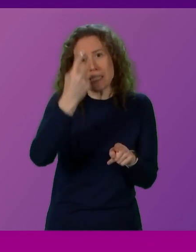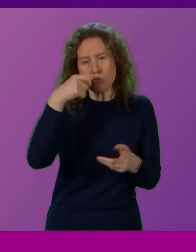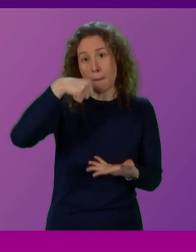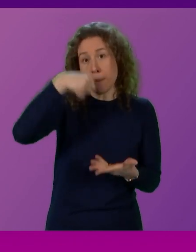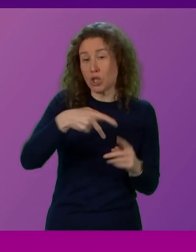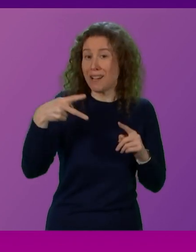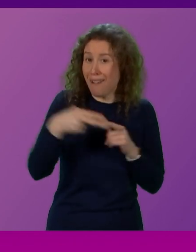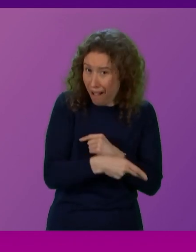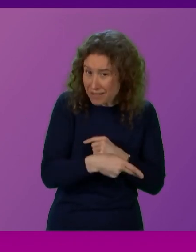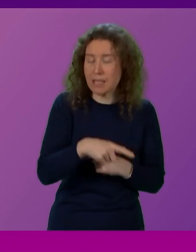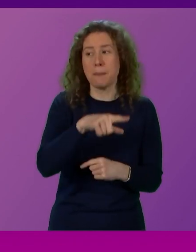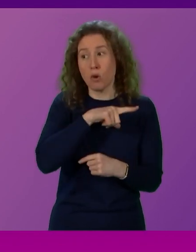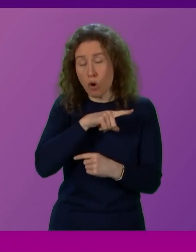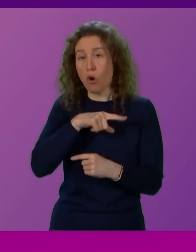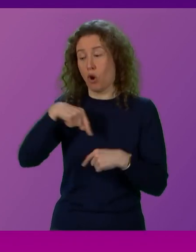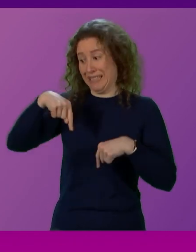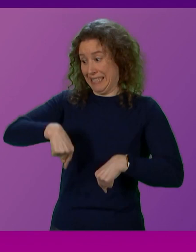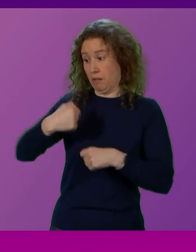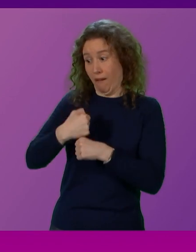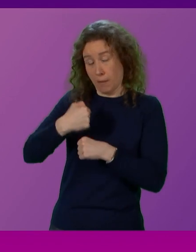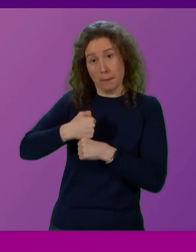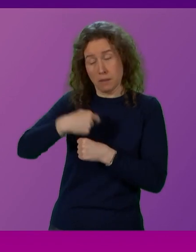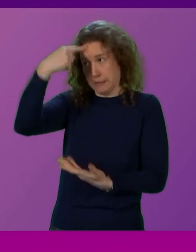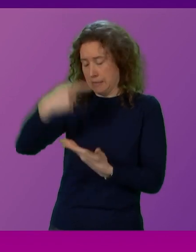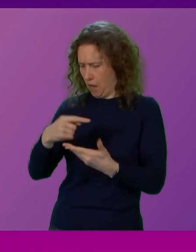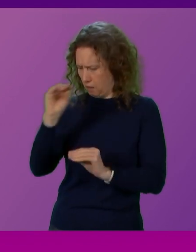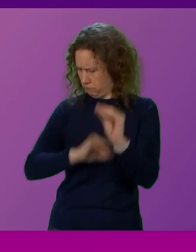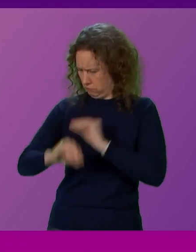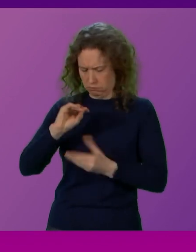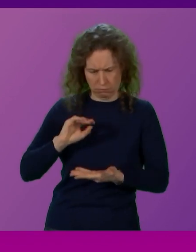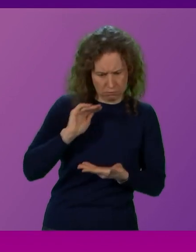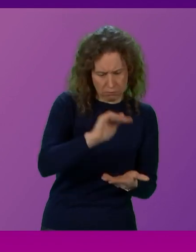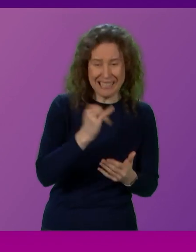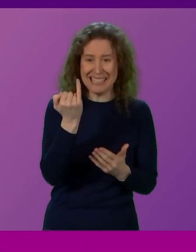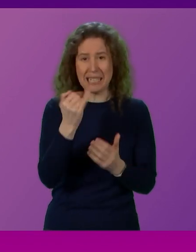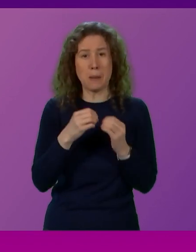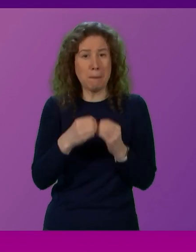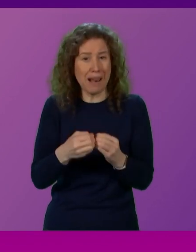They are considering cuts because of decisions that the Scottish Government has made—there have been £6 billion of core budget cuts since 2013-14.